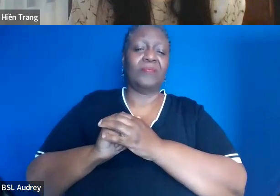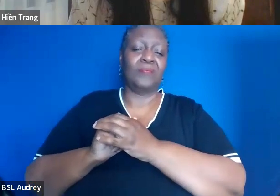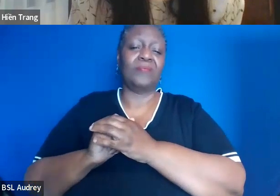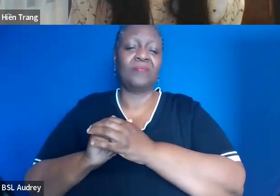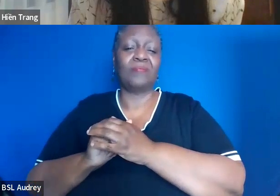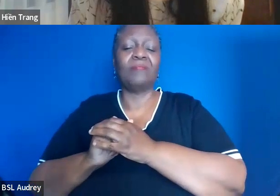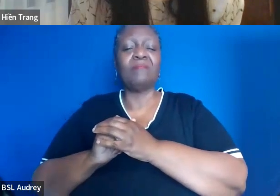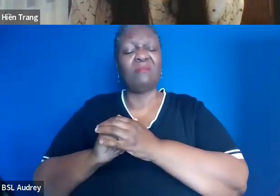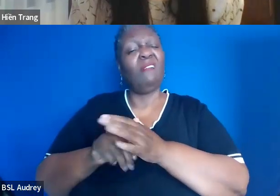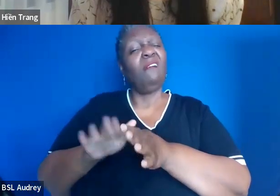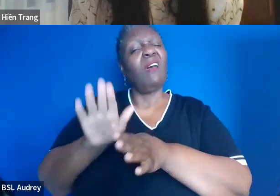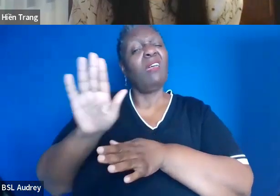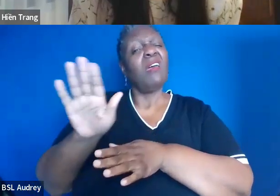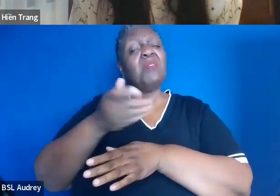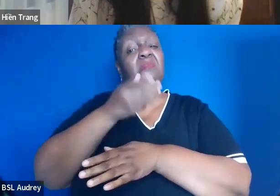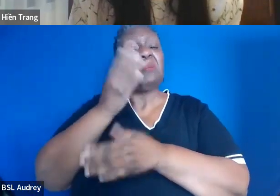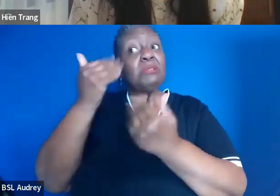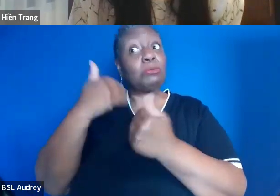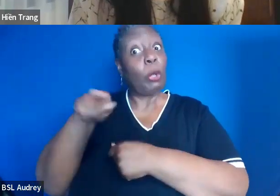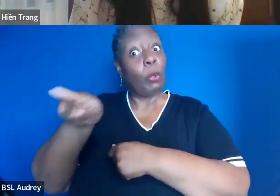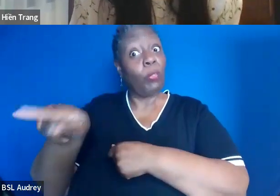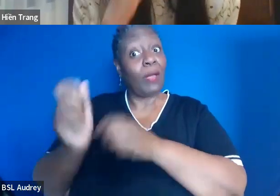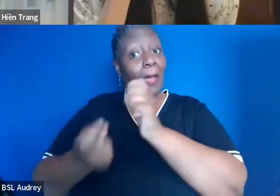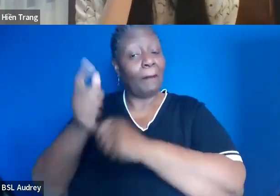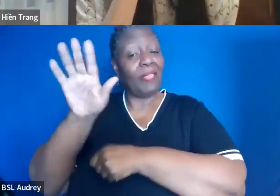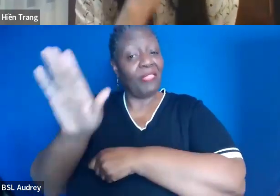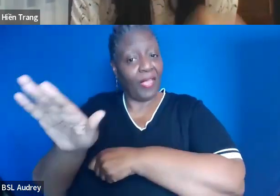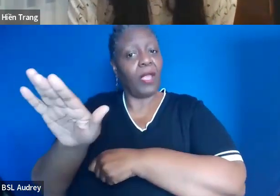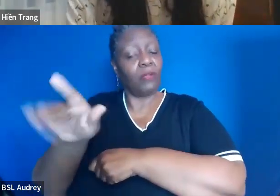that people weren't aware of until recently but since then it has become a place to pray